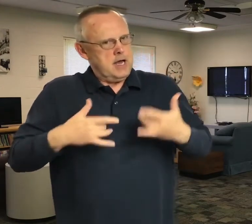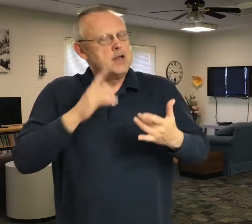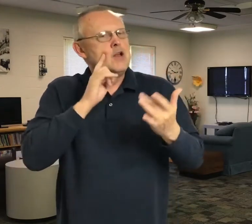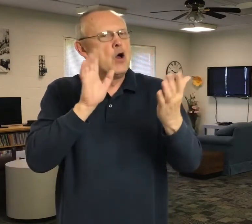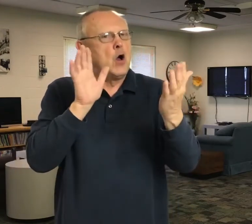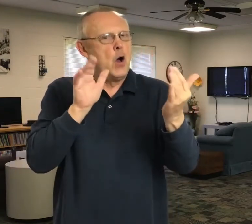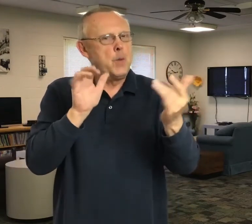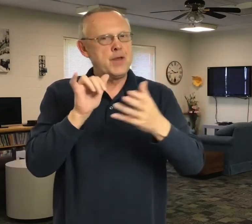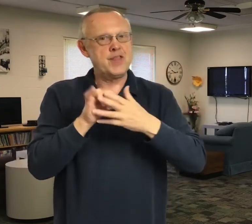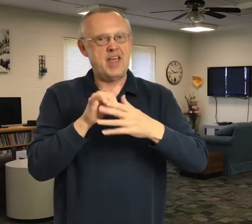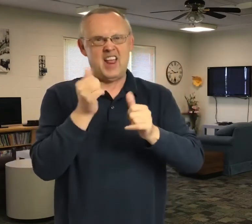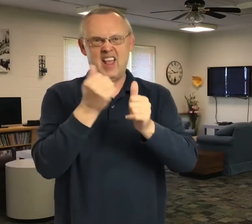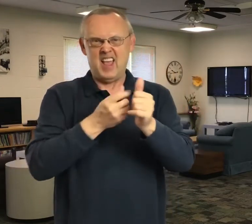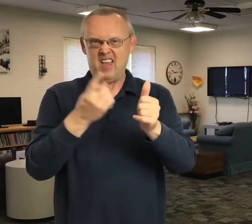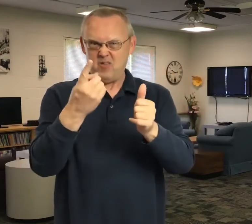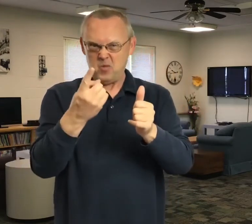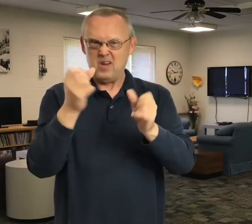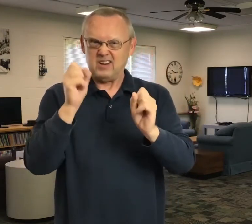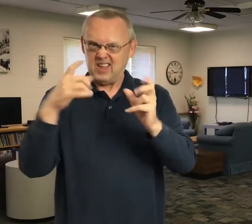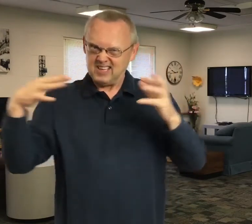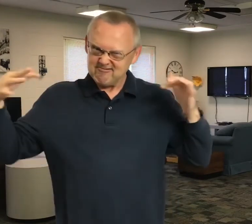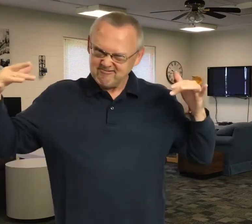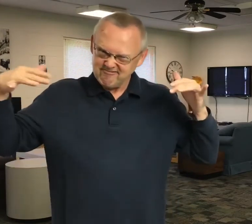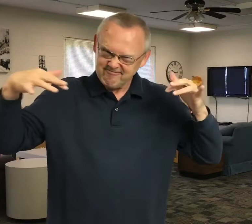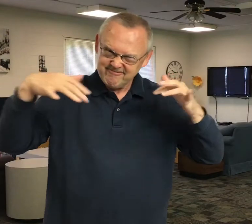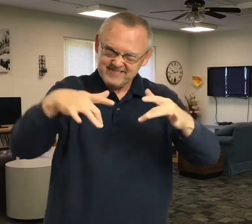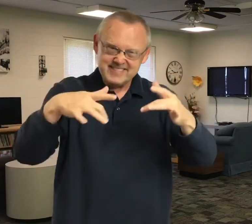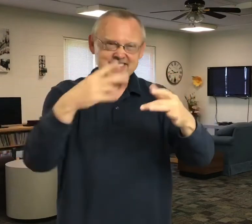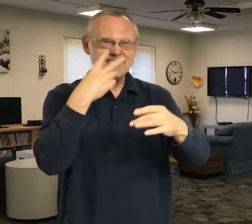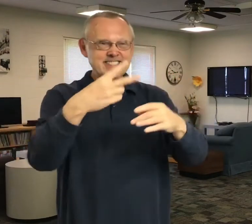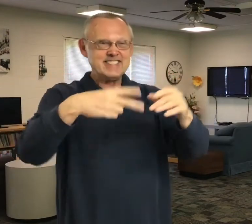We are very excited and hope that everyone will be able to gather together